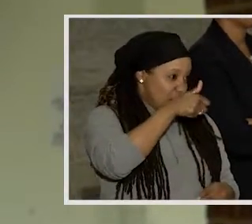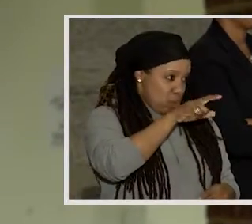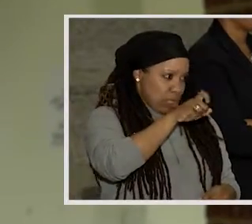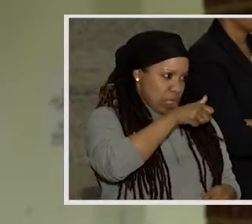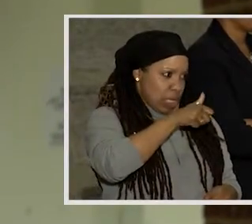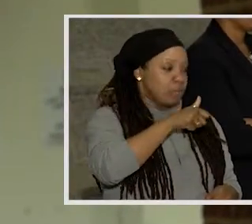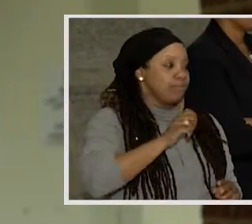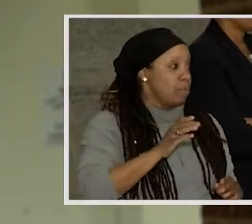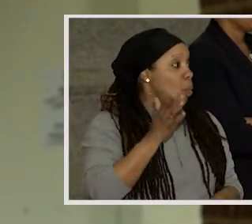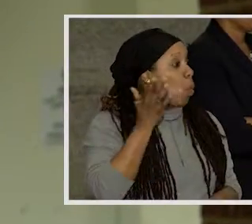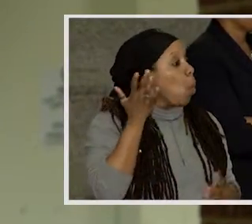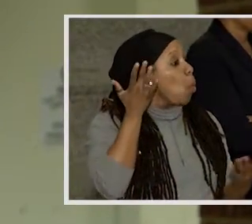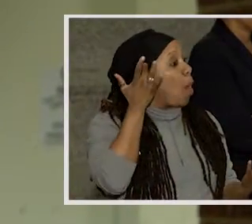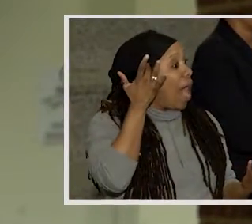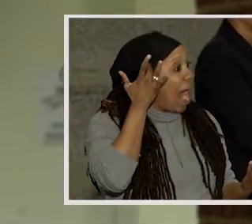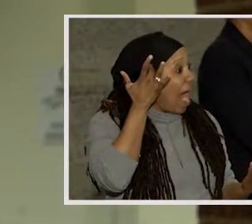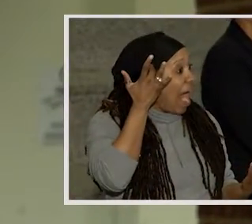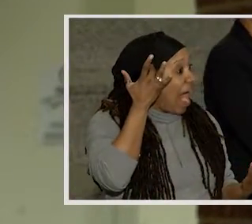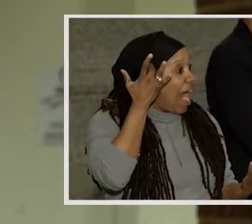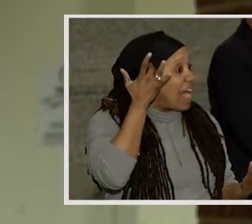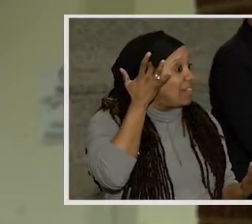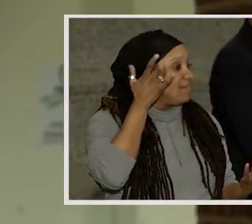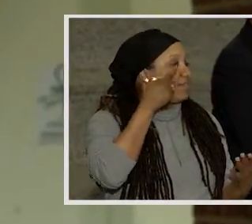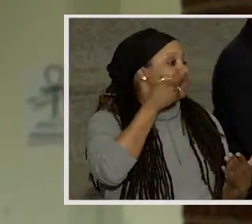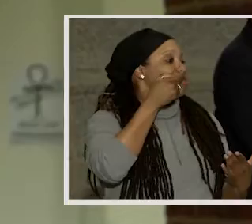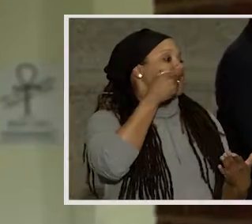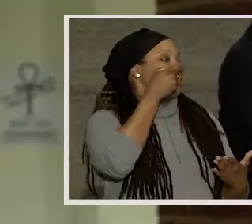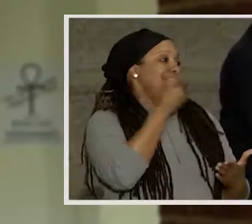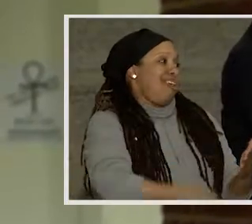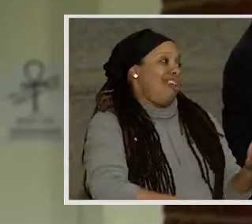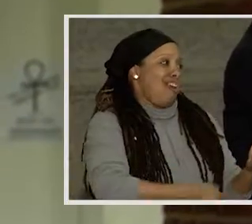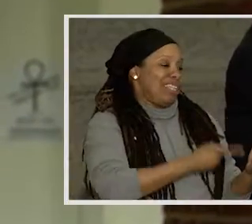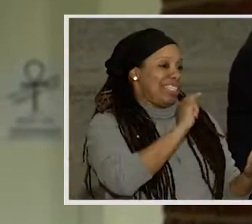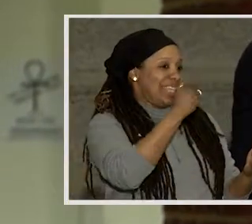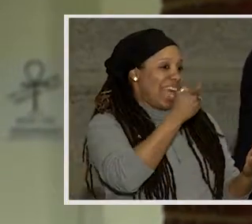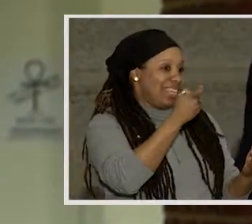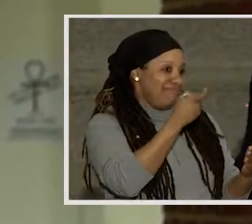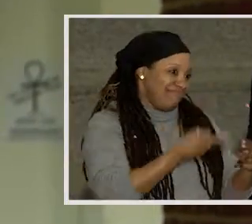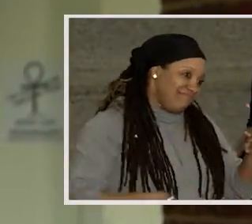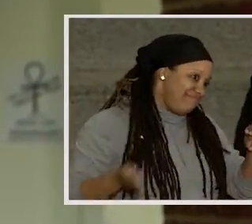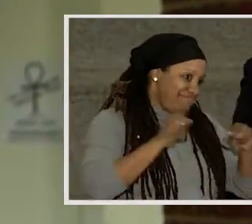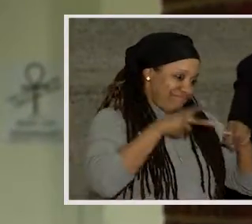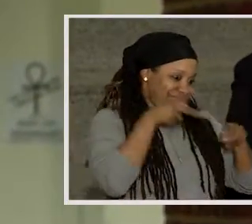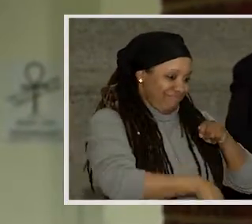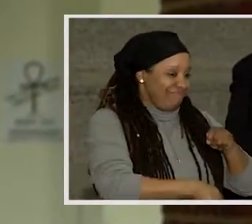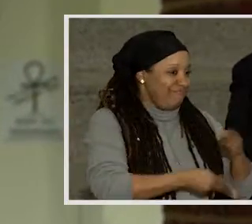SO WE REALLY THOUGHT THAT EDUCATION IS A PRIORITY SO WE INCREASED EDUCATION FUNDING UP TO 35.